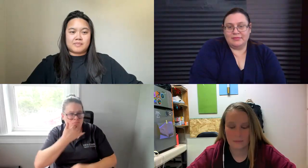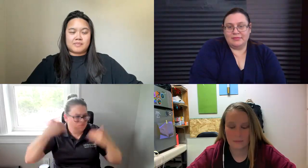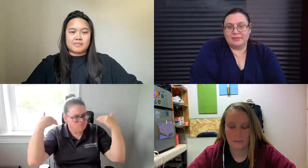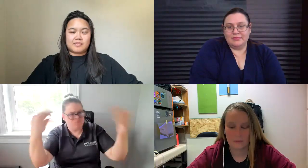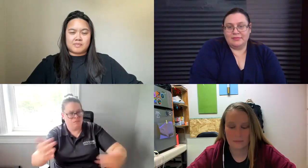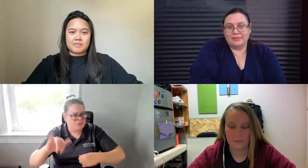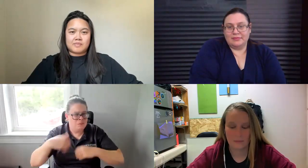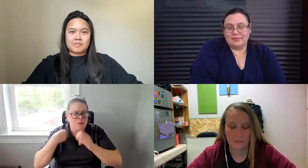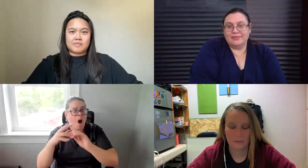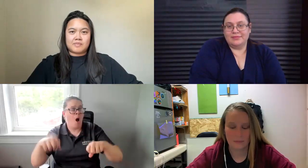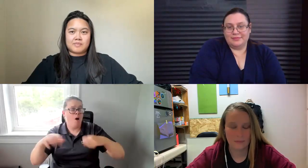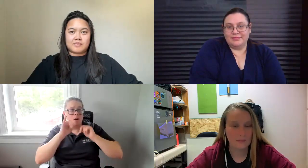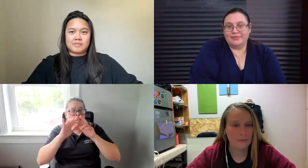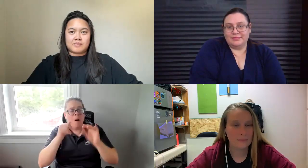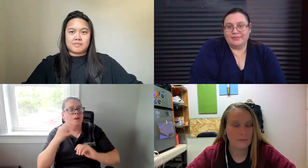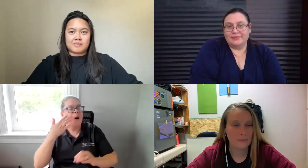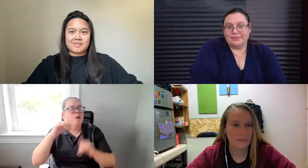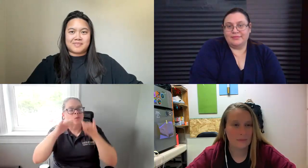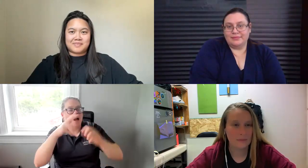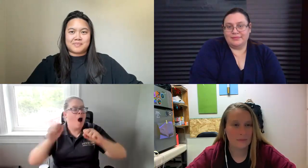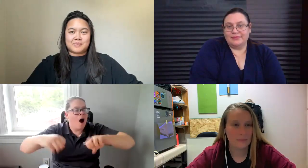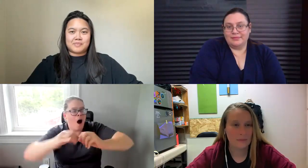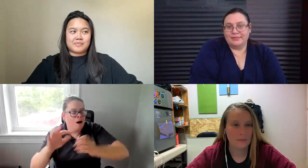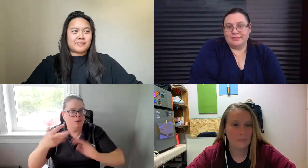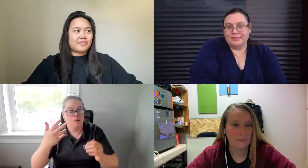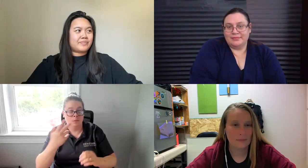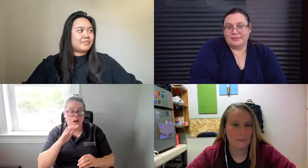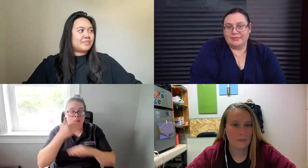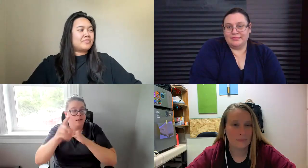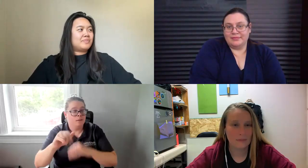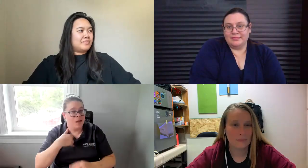So we said why don't we go ahead and buy land in West Virginia?